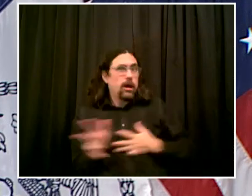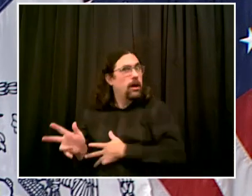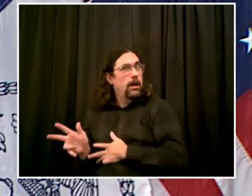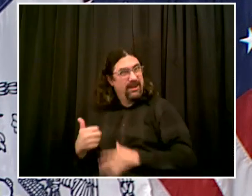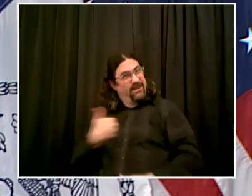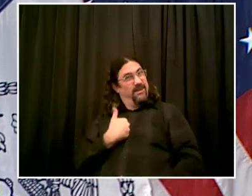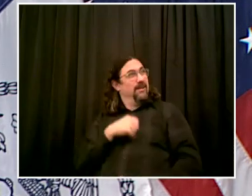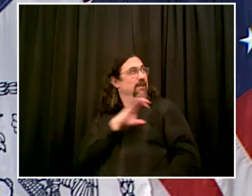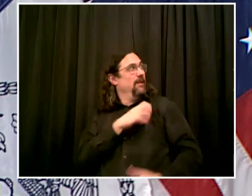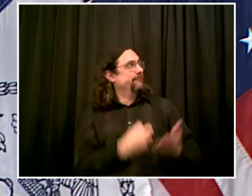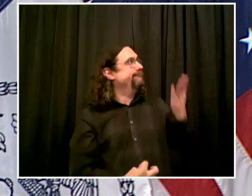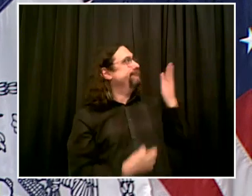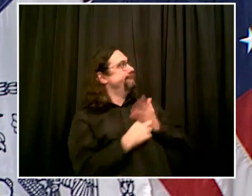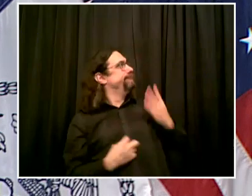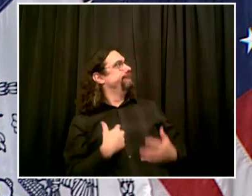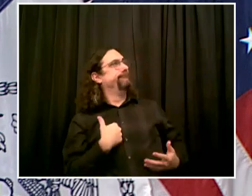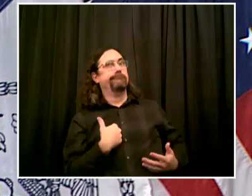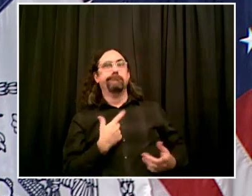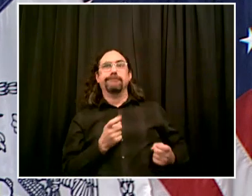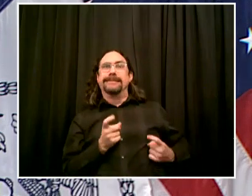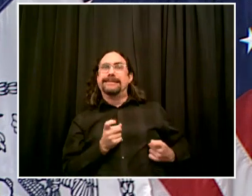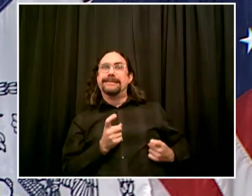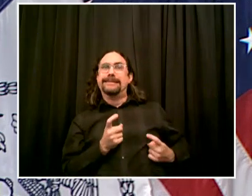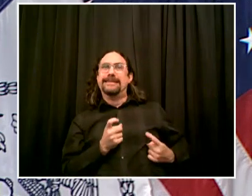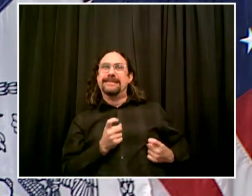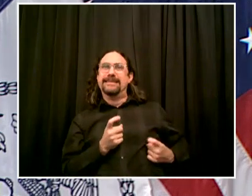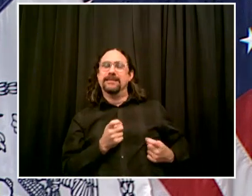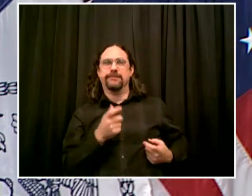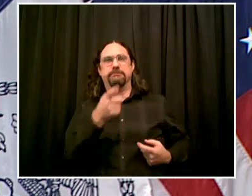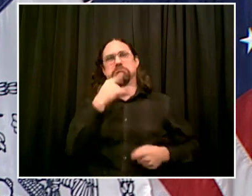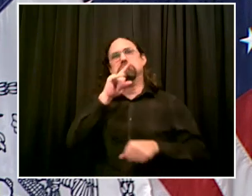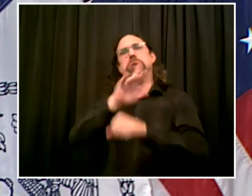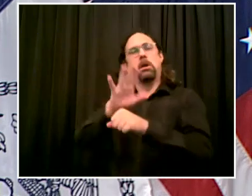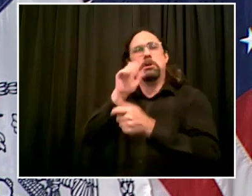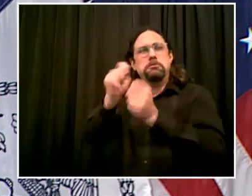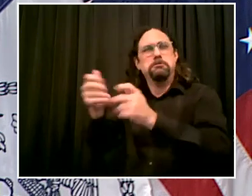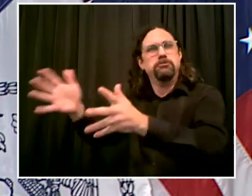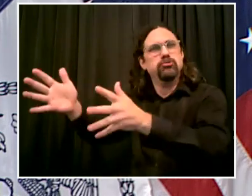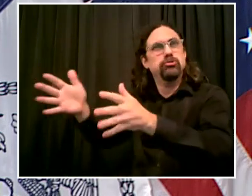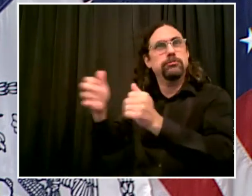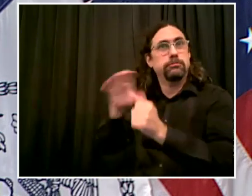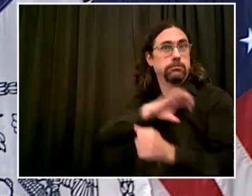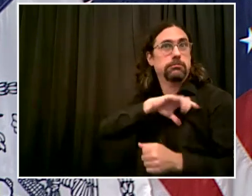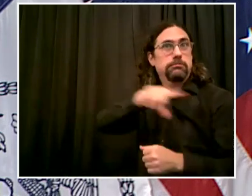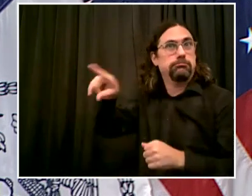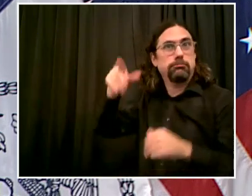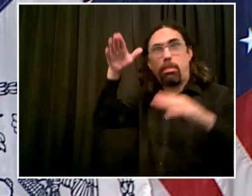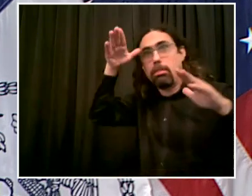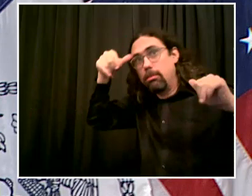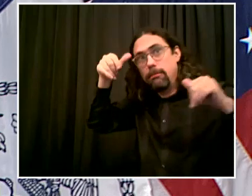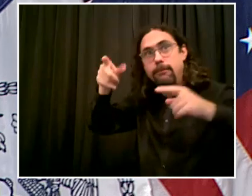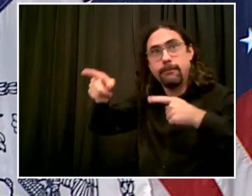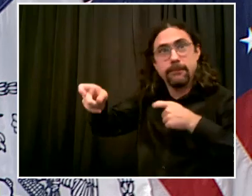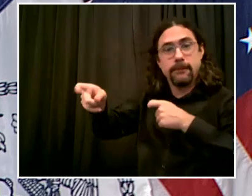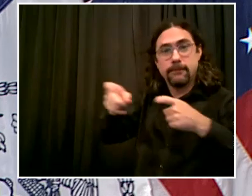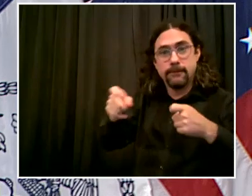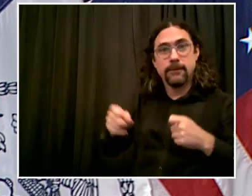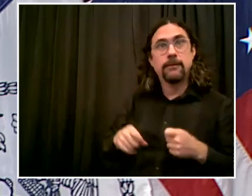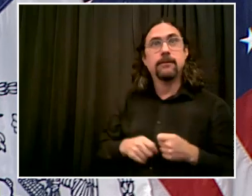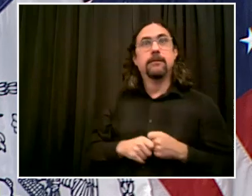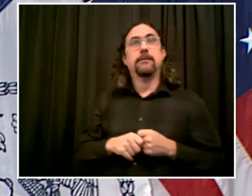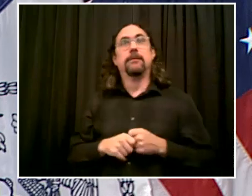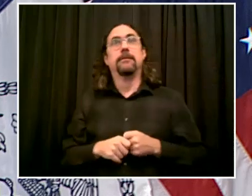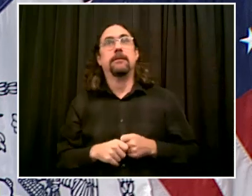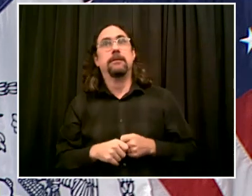GET 15 CAMERA